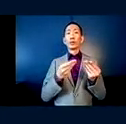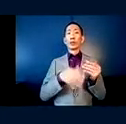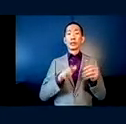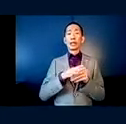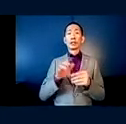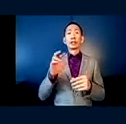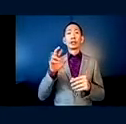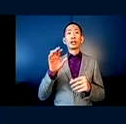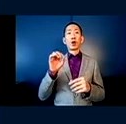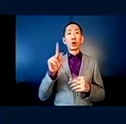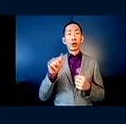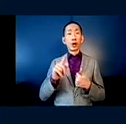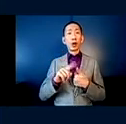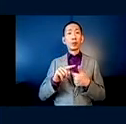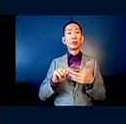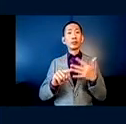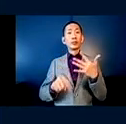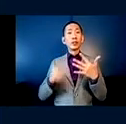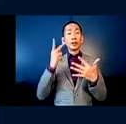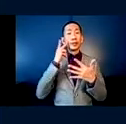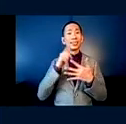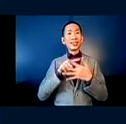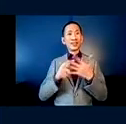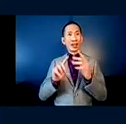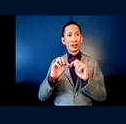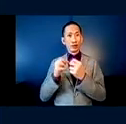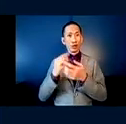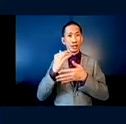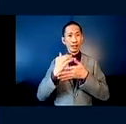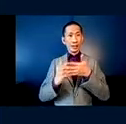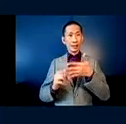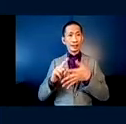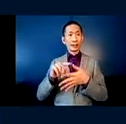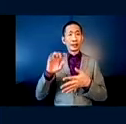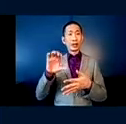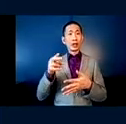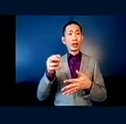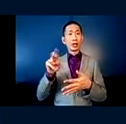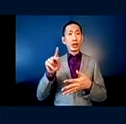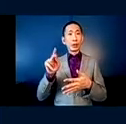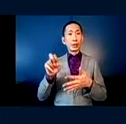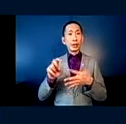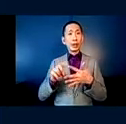PUSHED FROM HOMELANDS AND MOVED